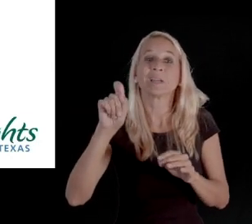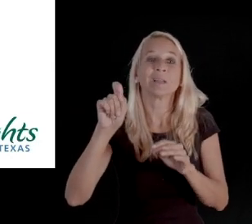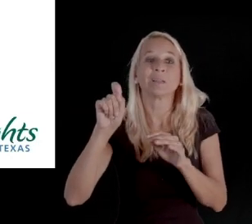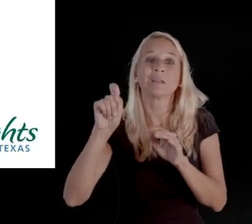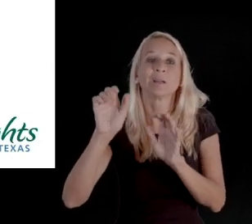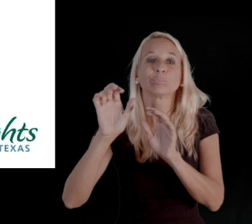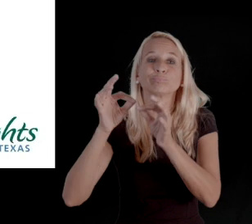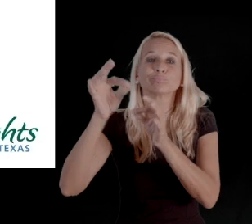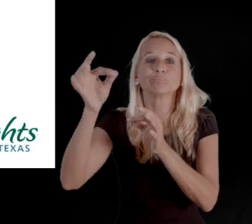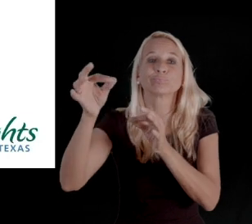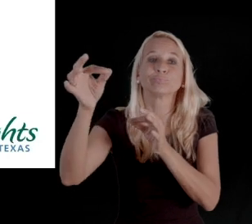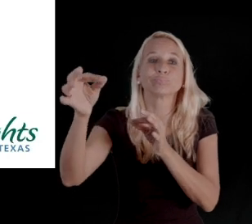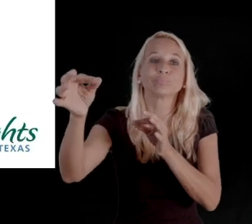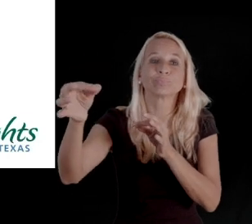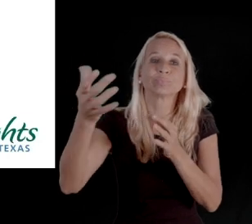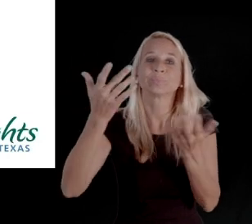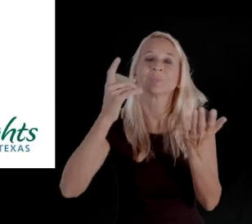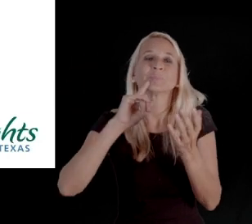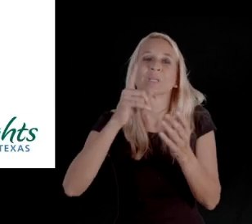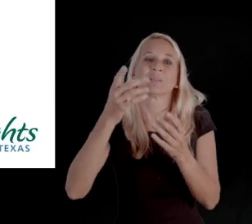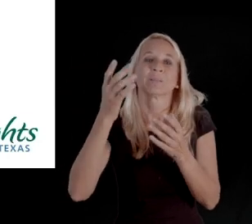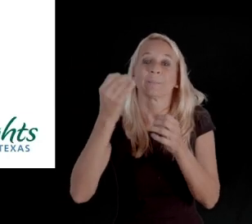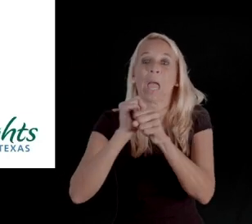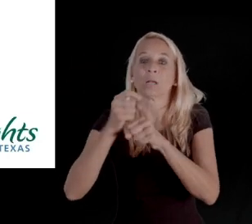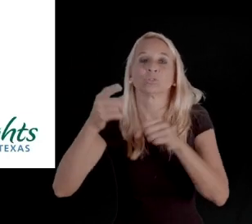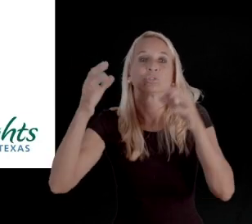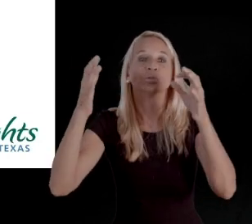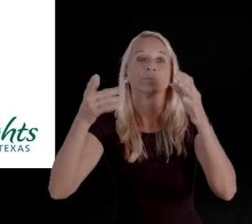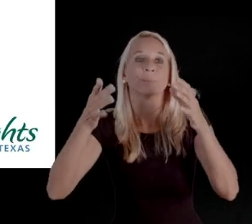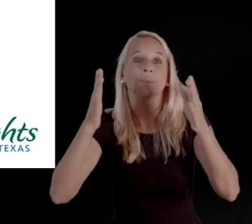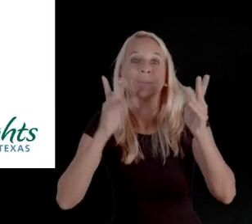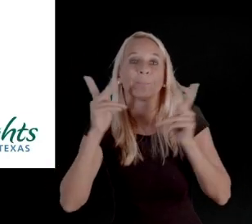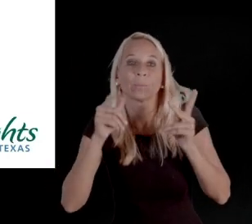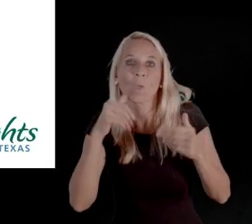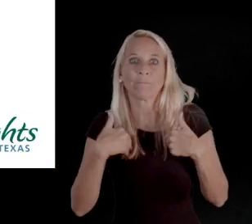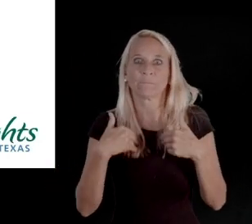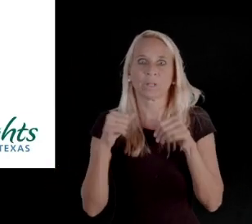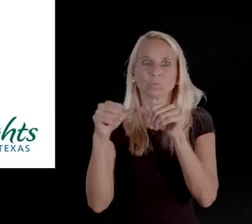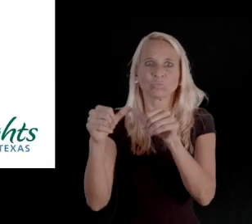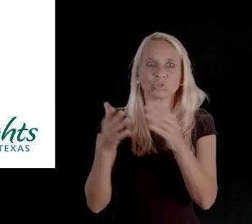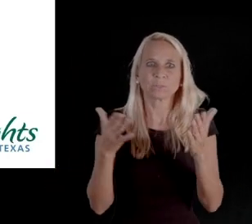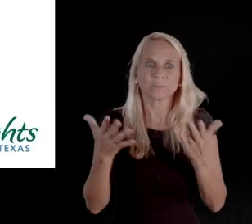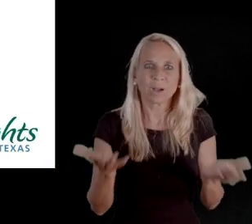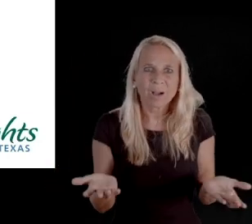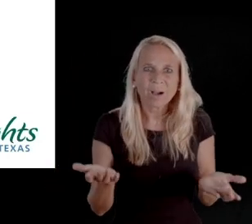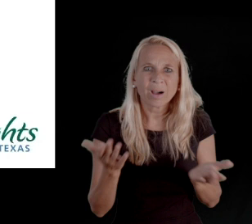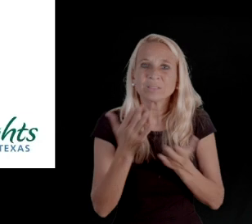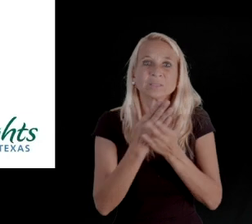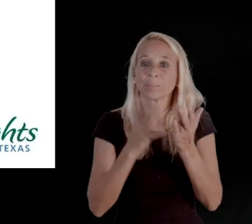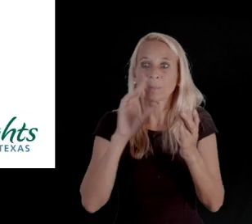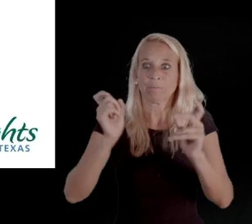cases where the individual does not have continued services. Or cases where they need to make a quicker decision.